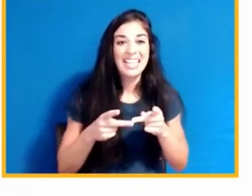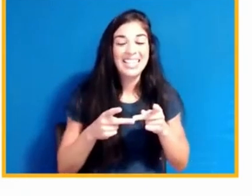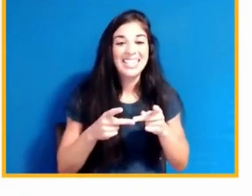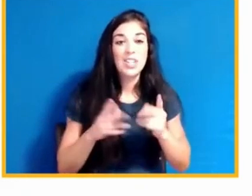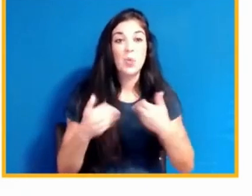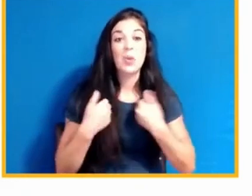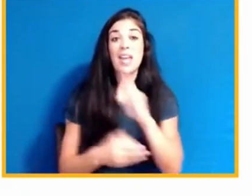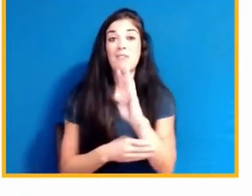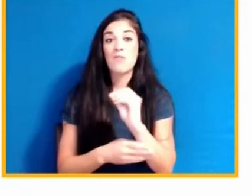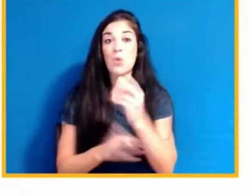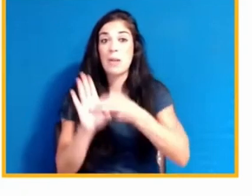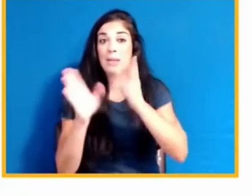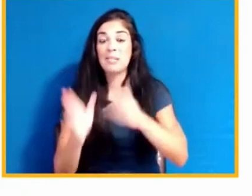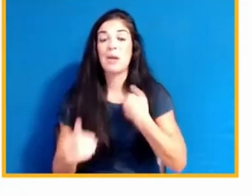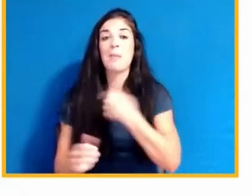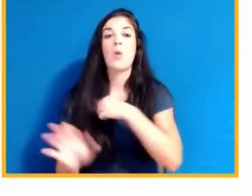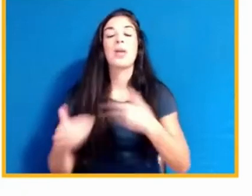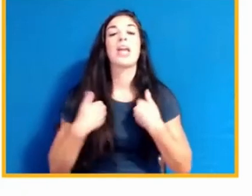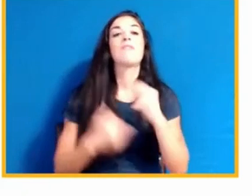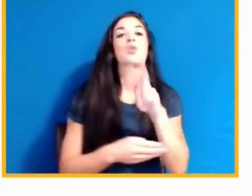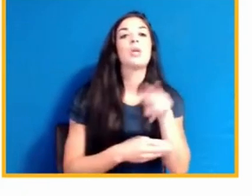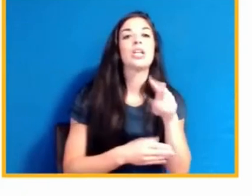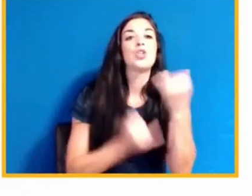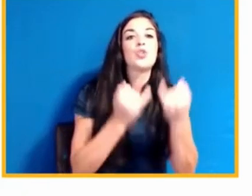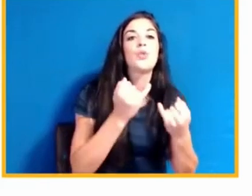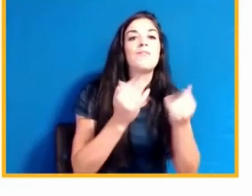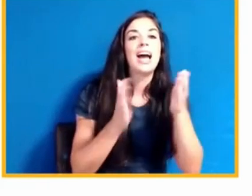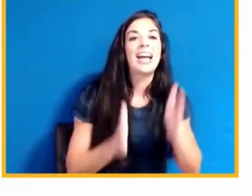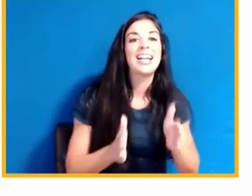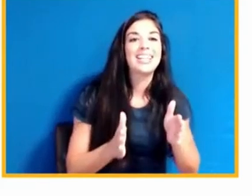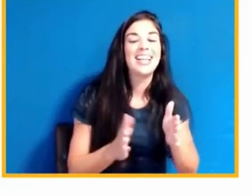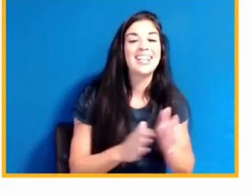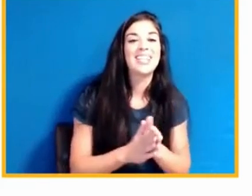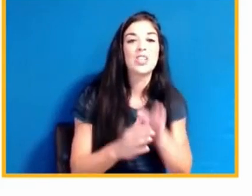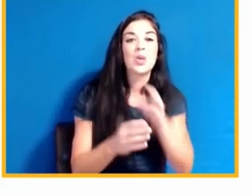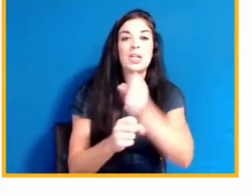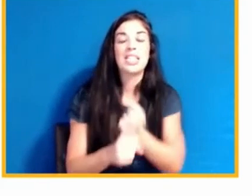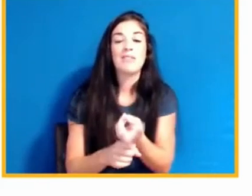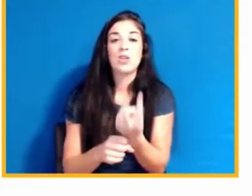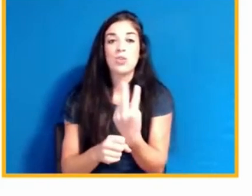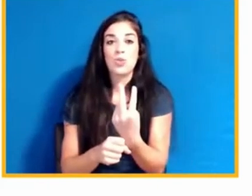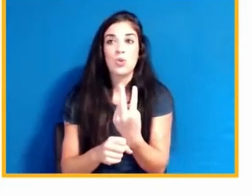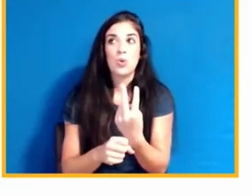we have 22 finalists. Yeah you see two and two here makes 22,